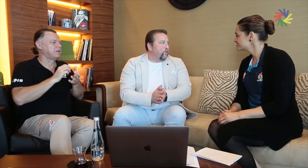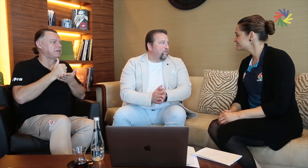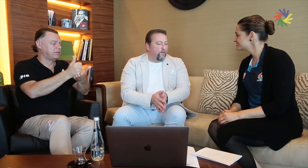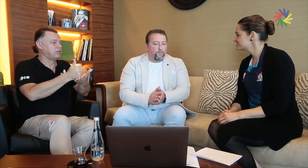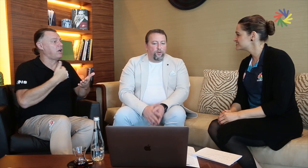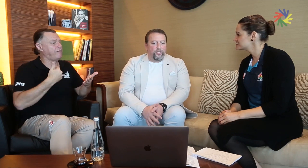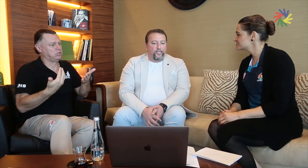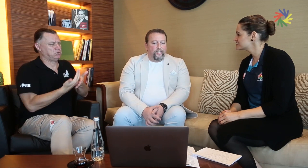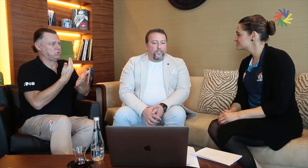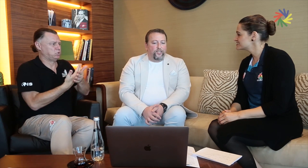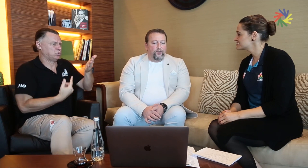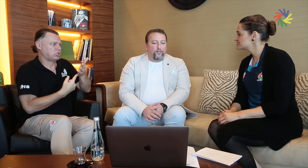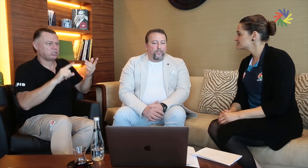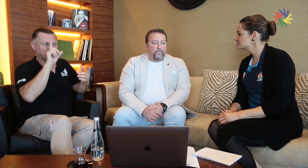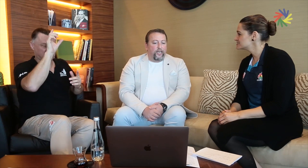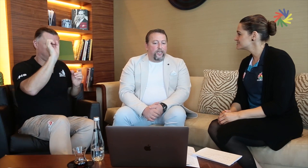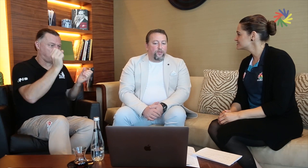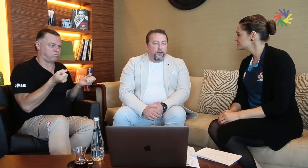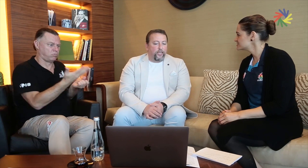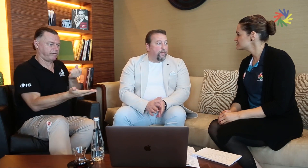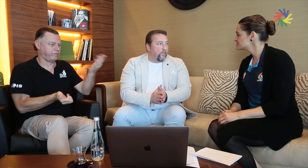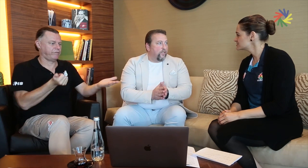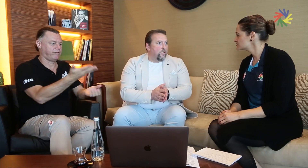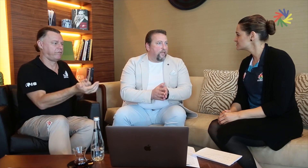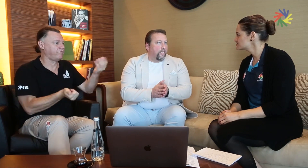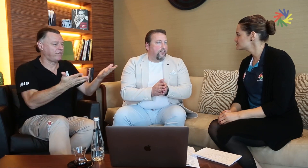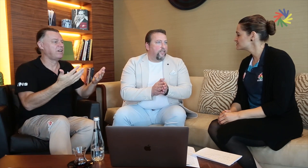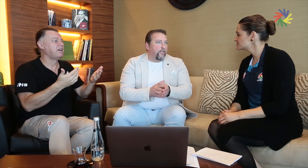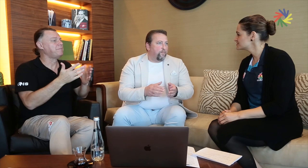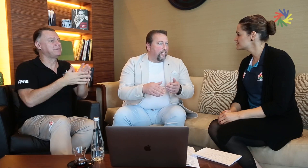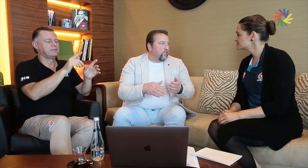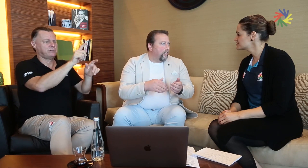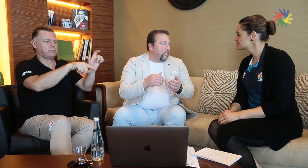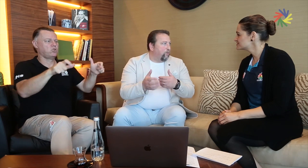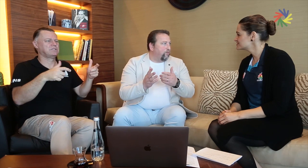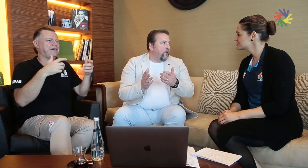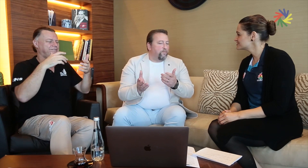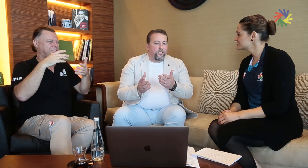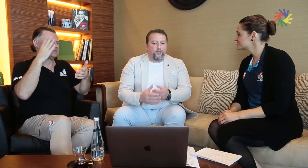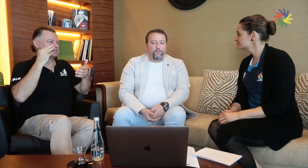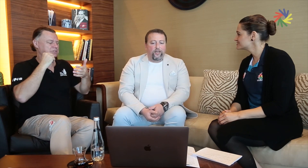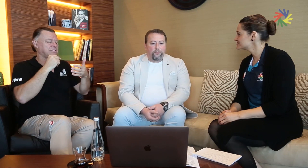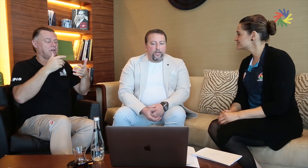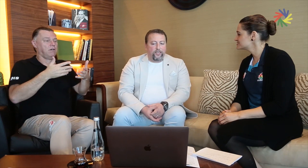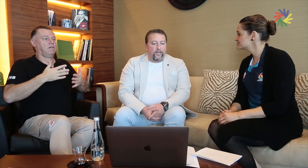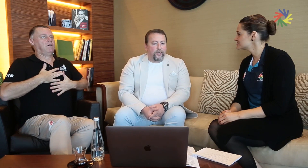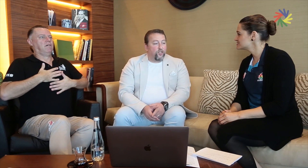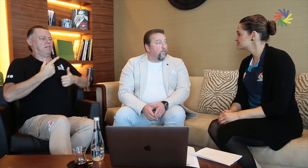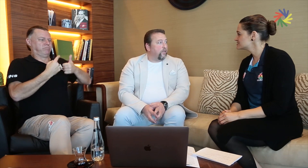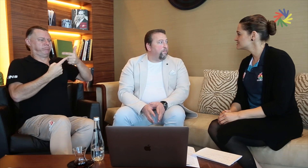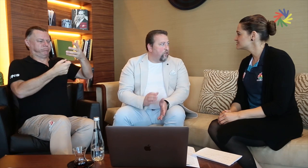Many of us have gained so much.